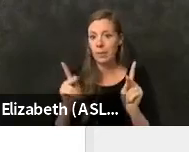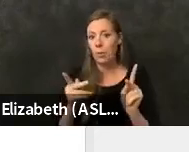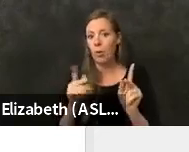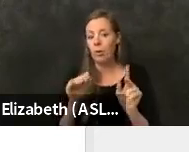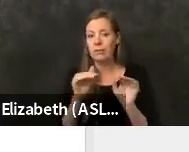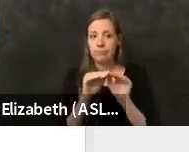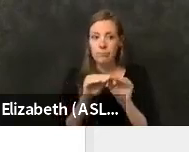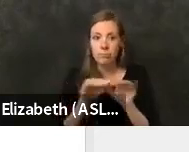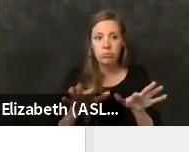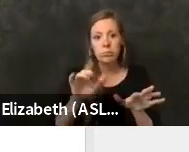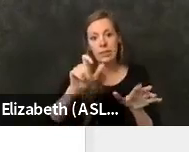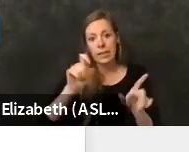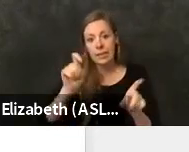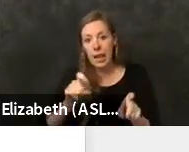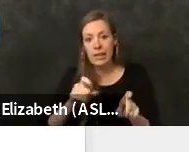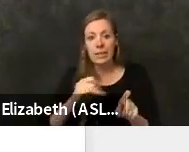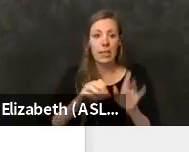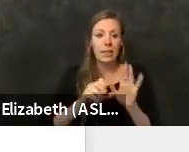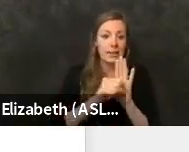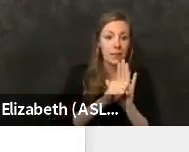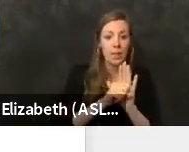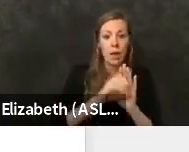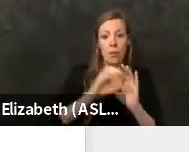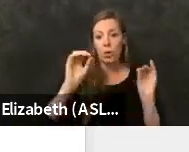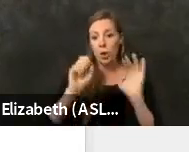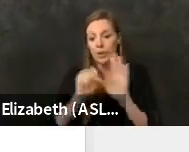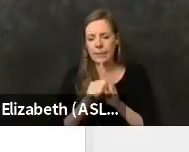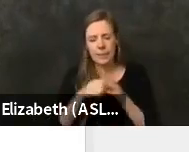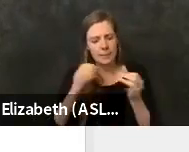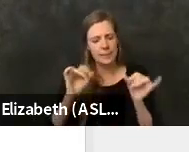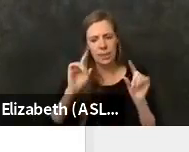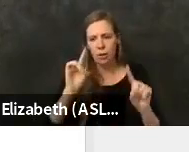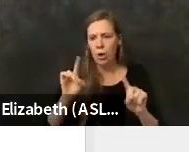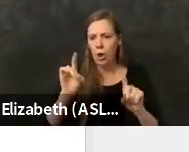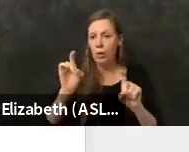should get tested, whether you're symptomatic or asymptomatic. And we and because of the holidays and